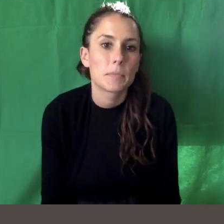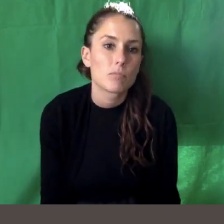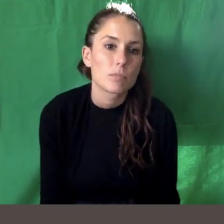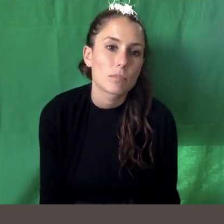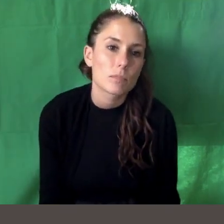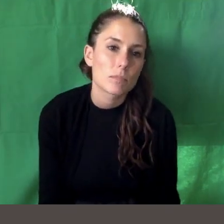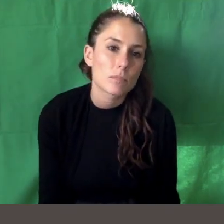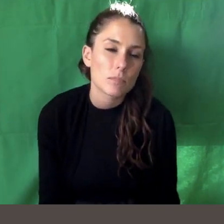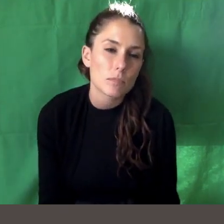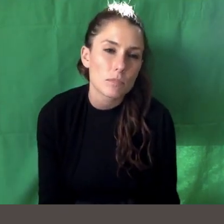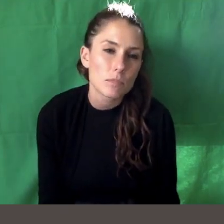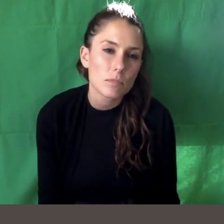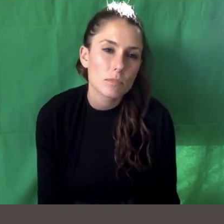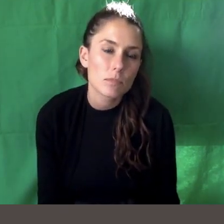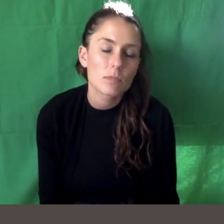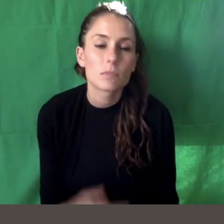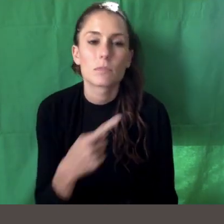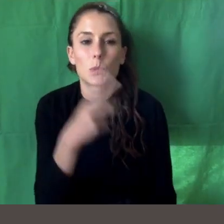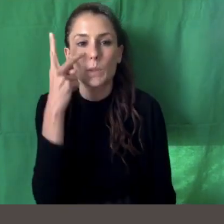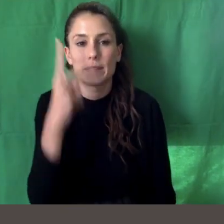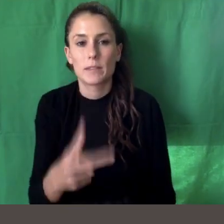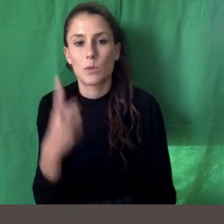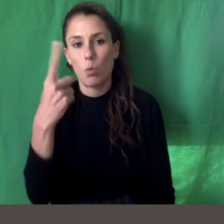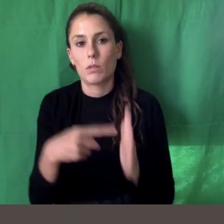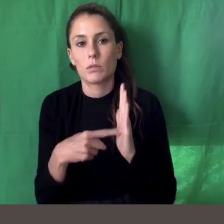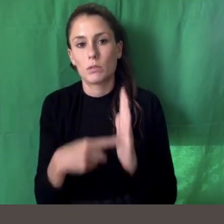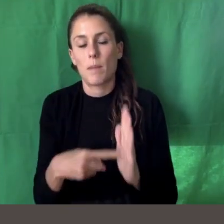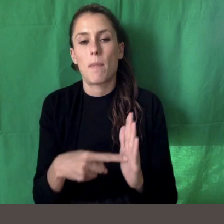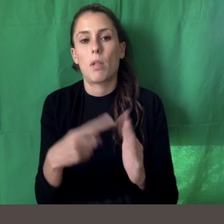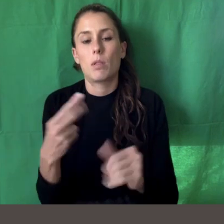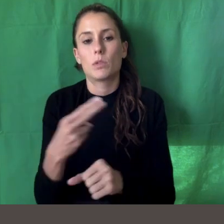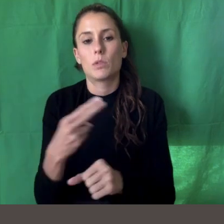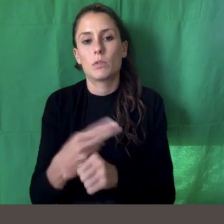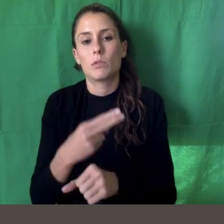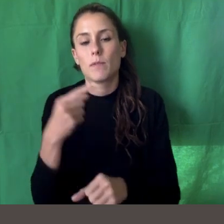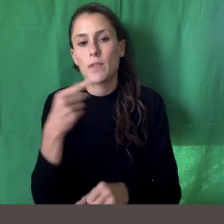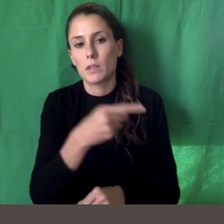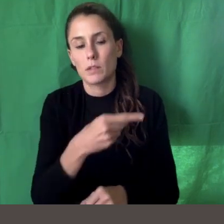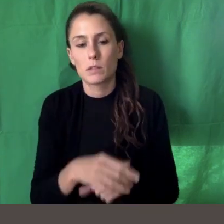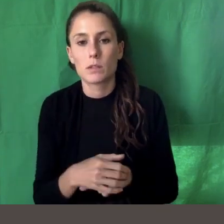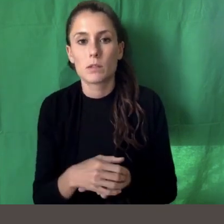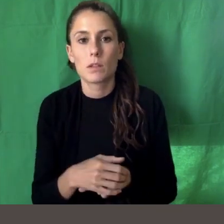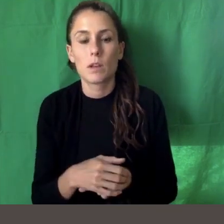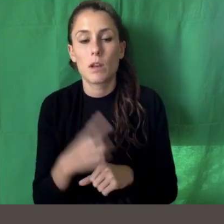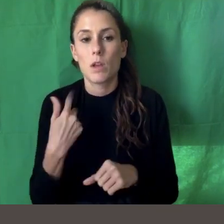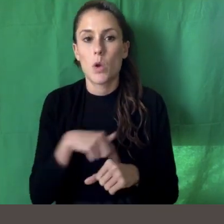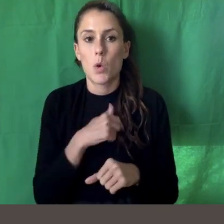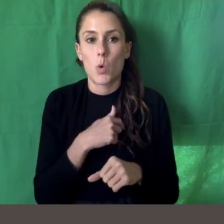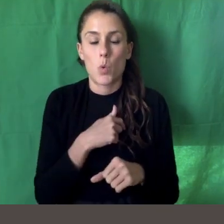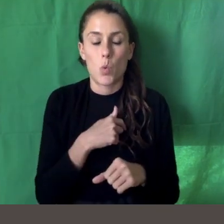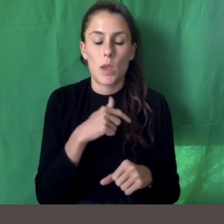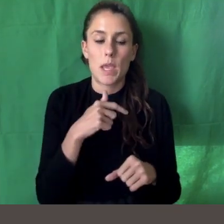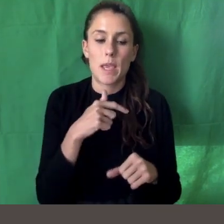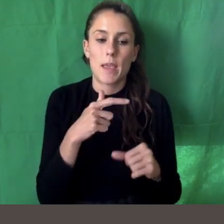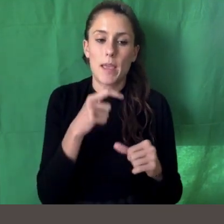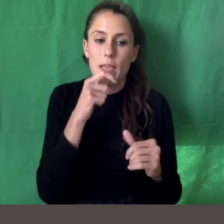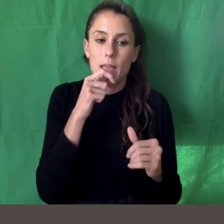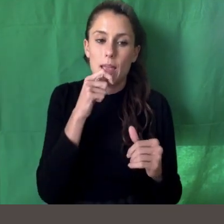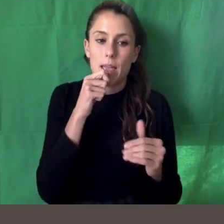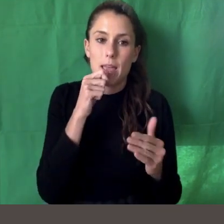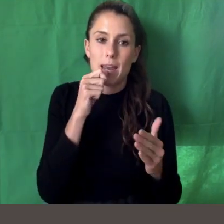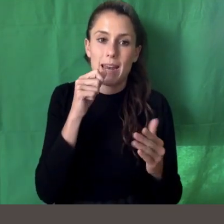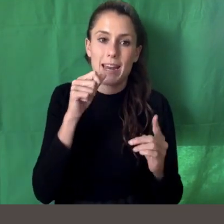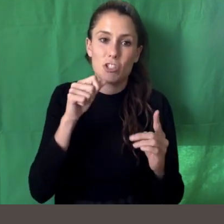and here you can see an example usage of this we initialize the get_text options